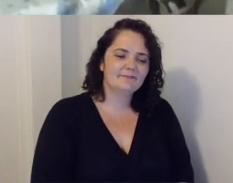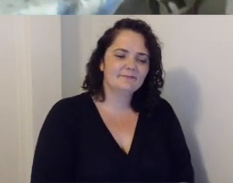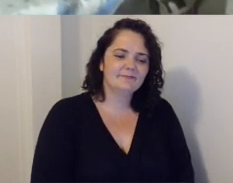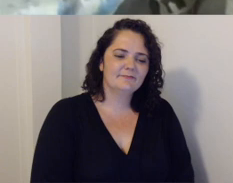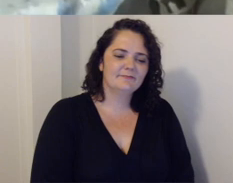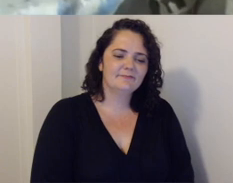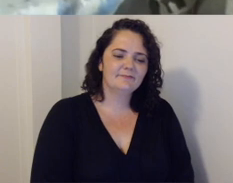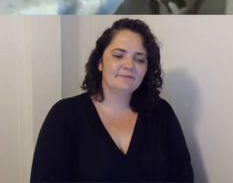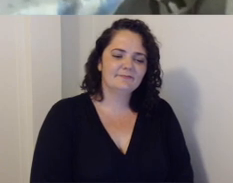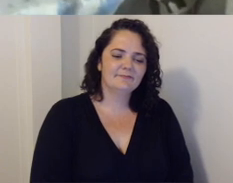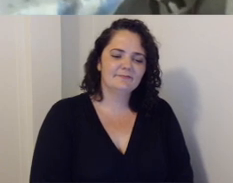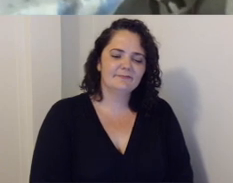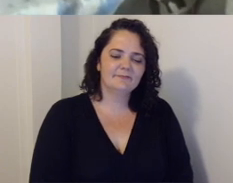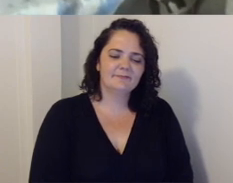so